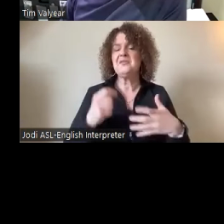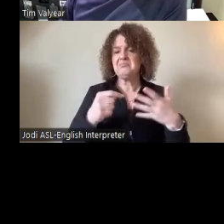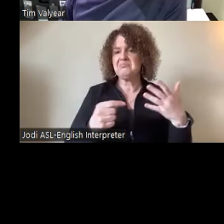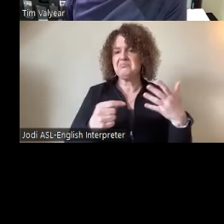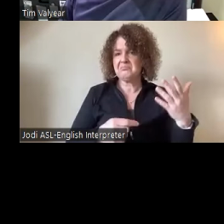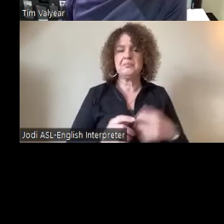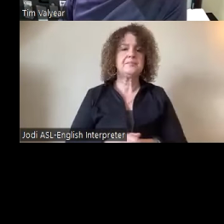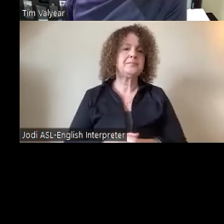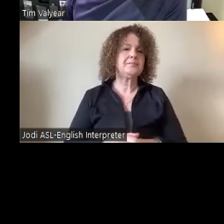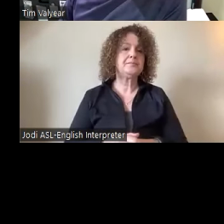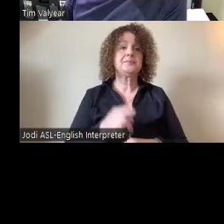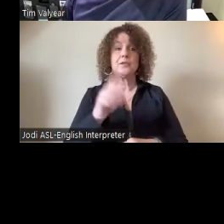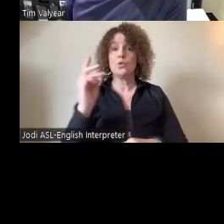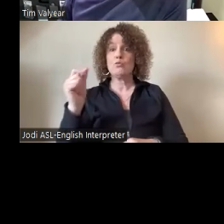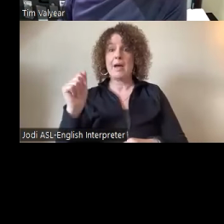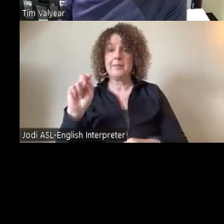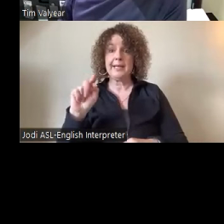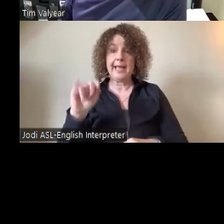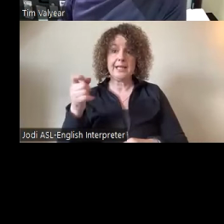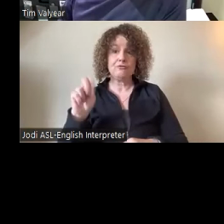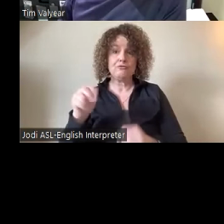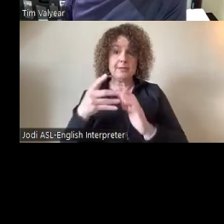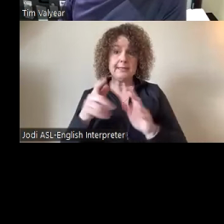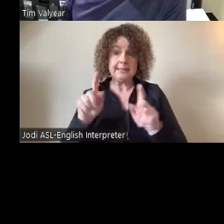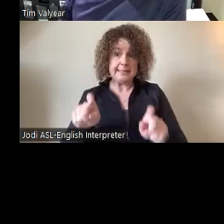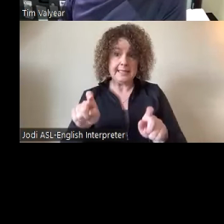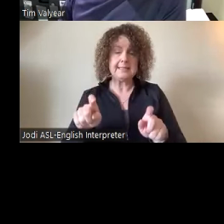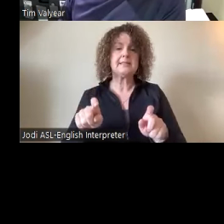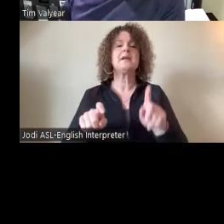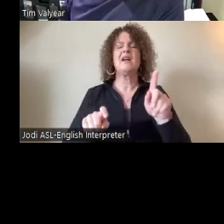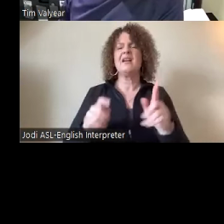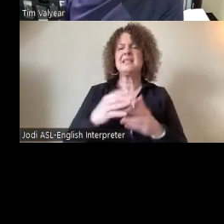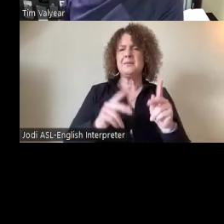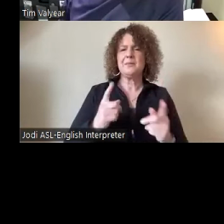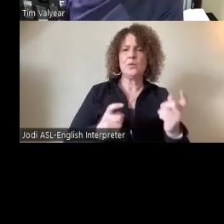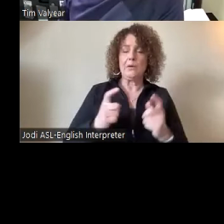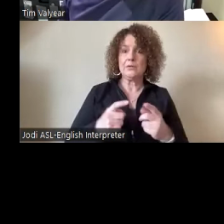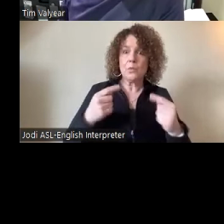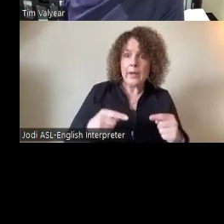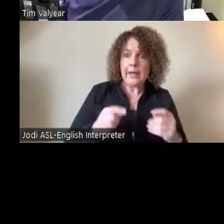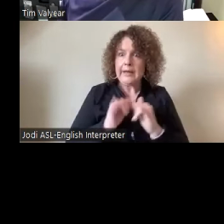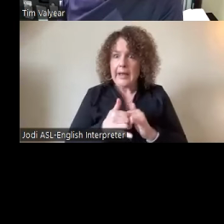retirement home or other setting as directed by public